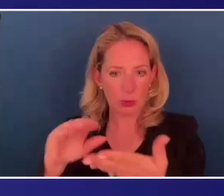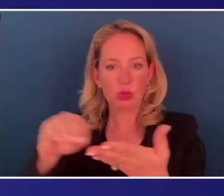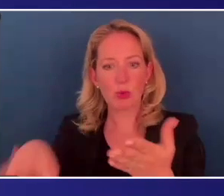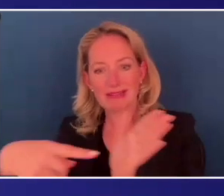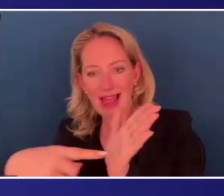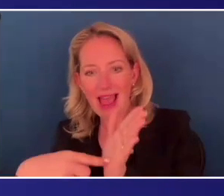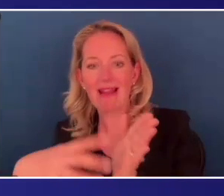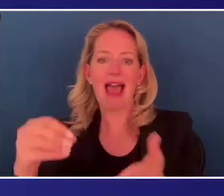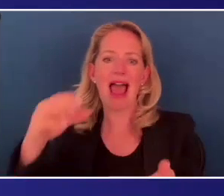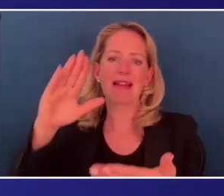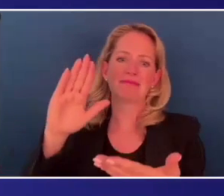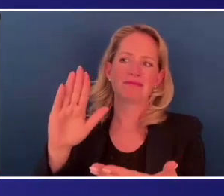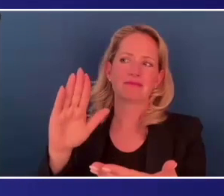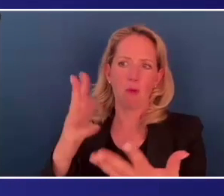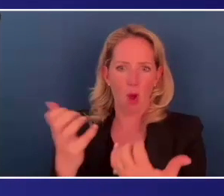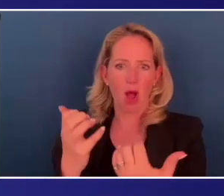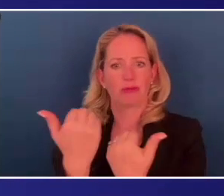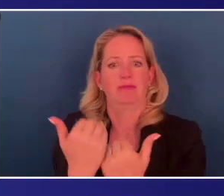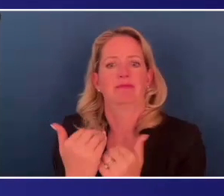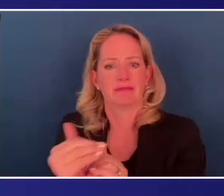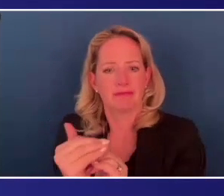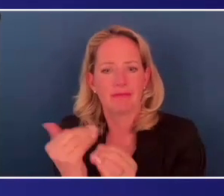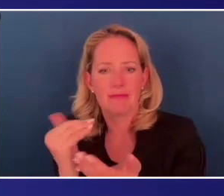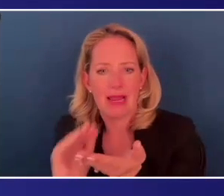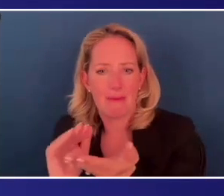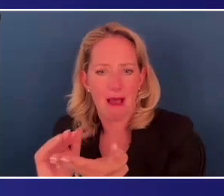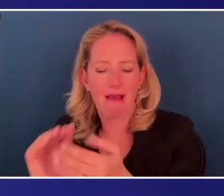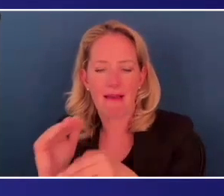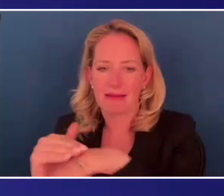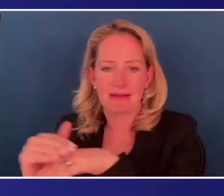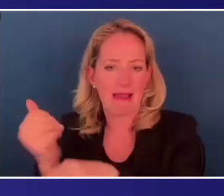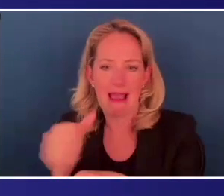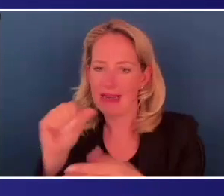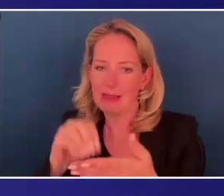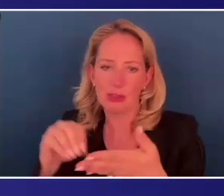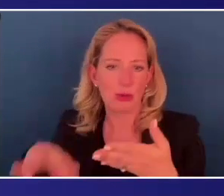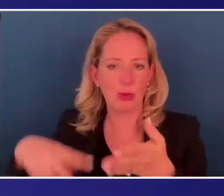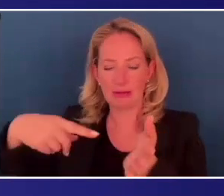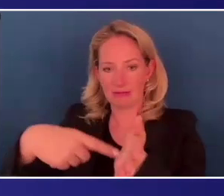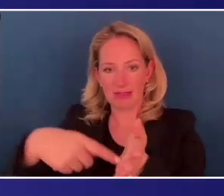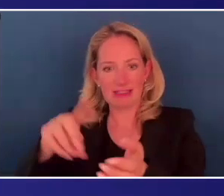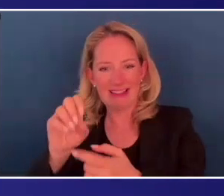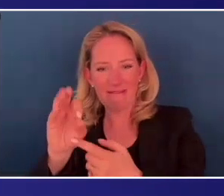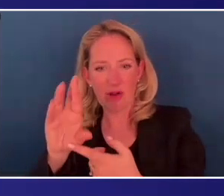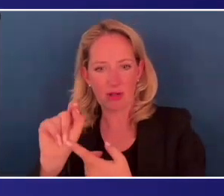Igoing communication is critical to this effort. The ability to temporarily withhold transcripts as previously allowed often prompted students to engage with their institutions.